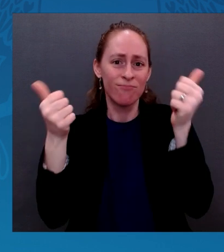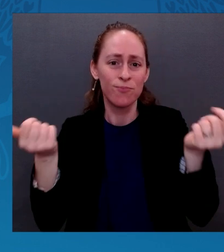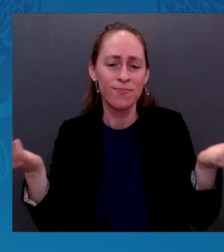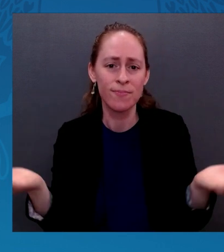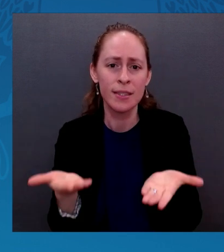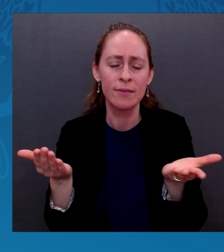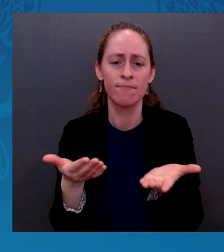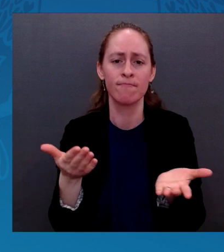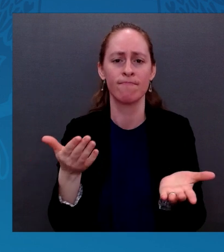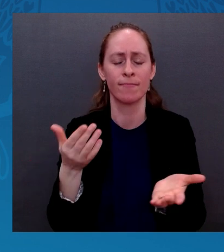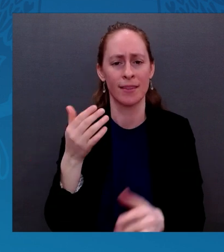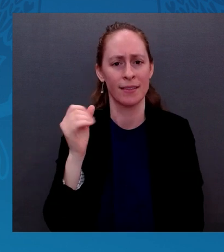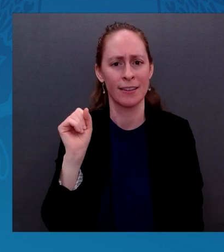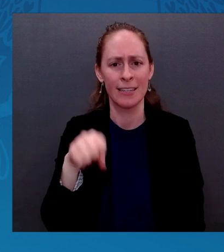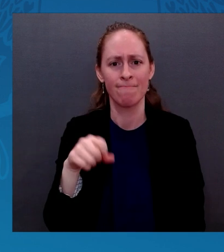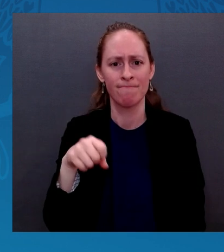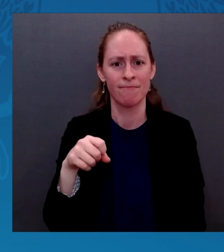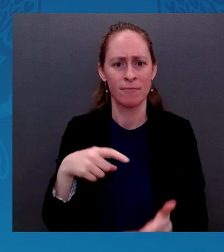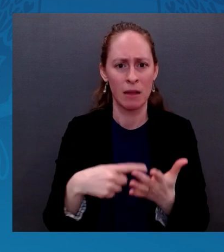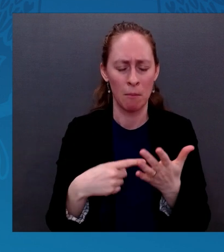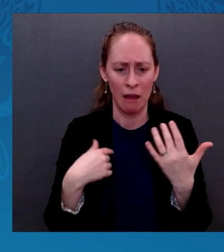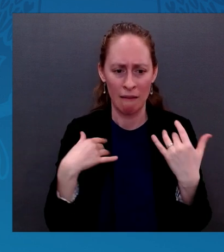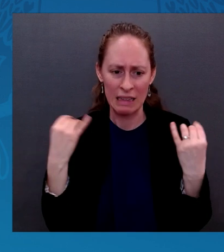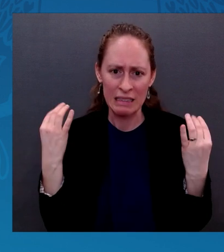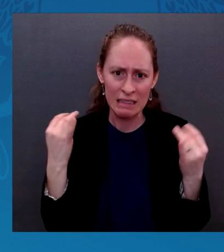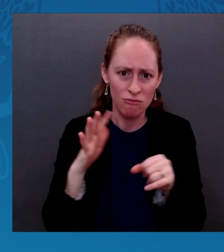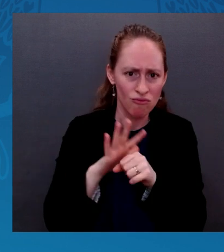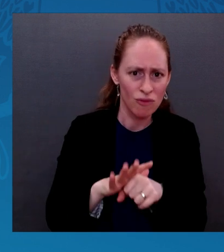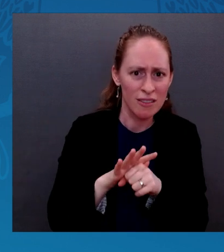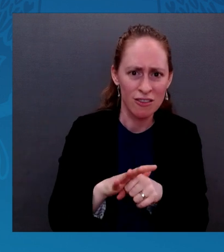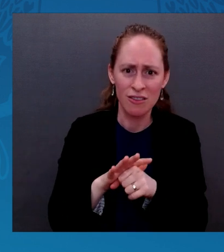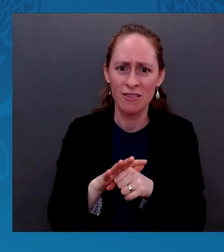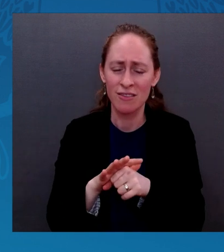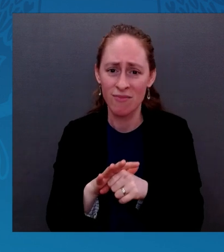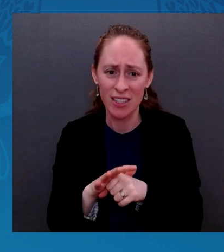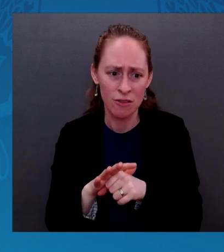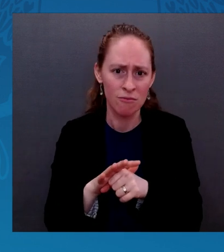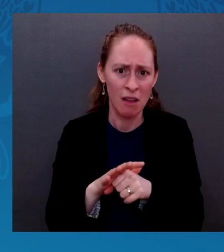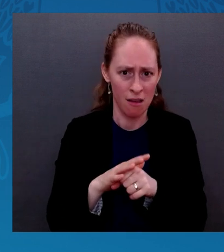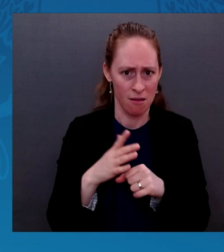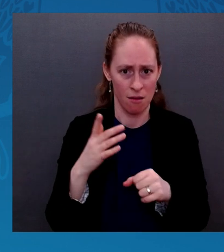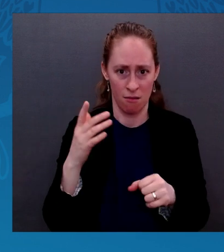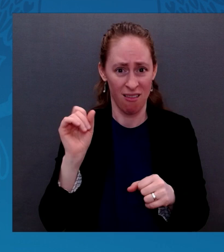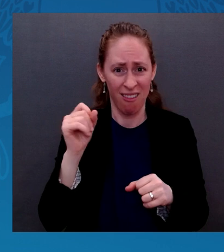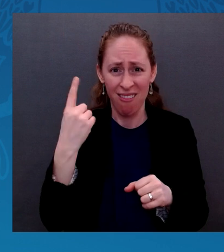in the middle of this pandemic. My wife was pregnant and I live in an old home in a weekly section.